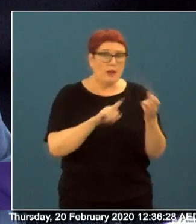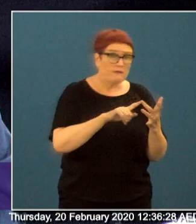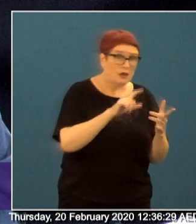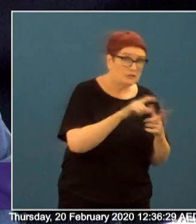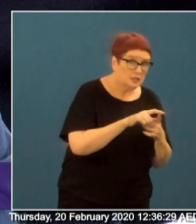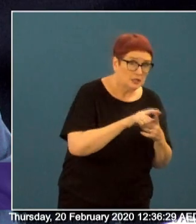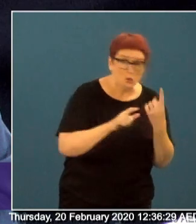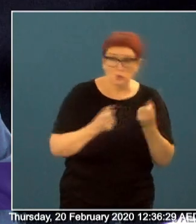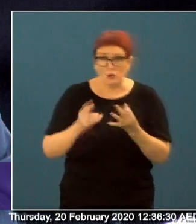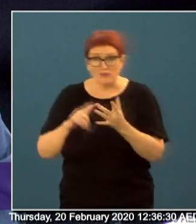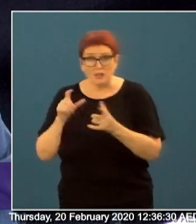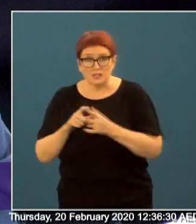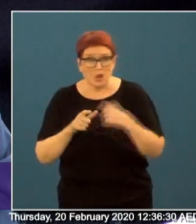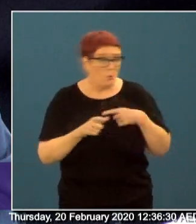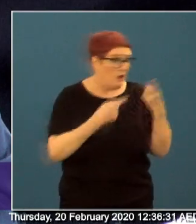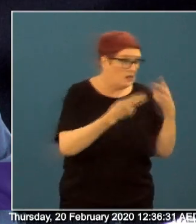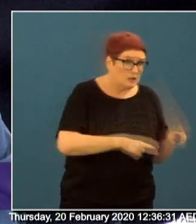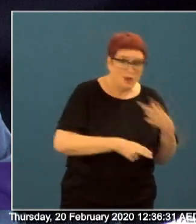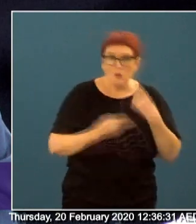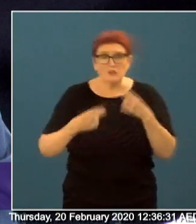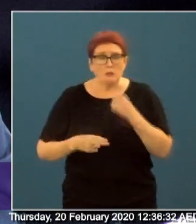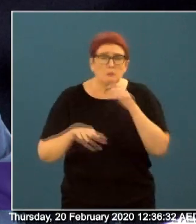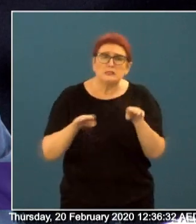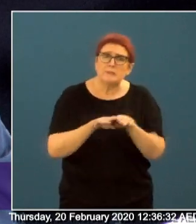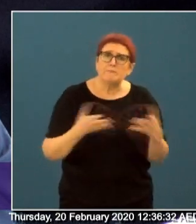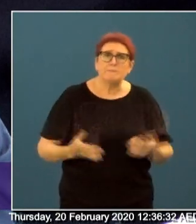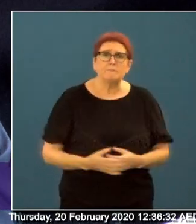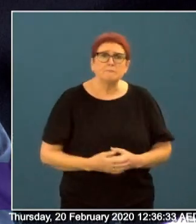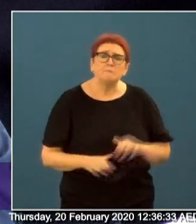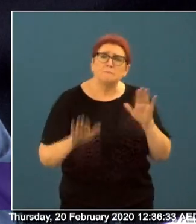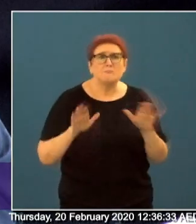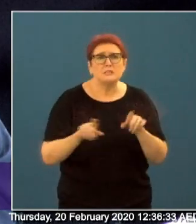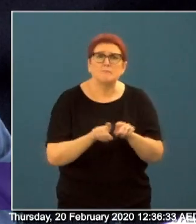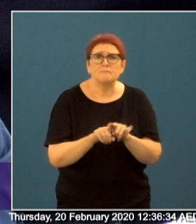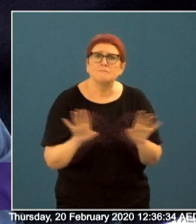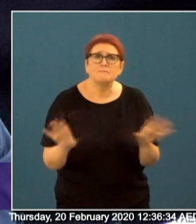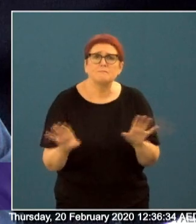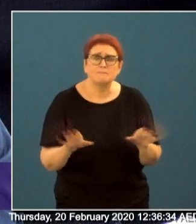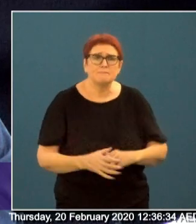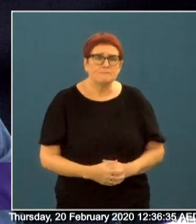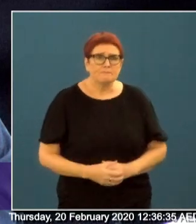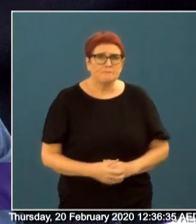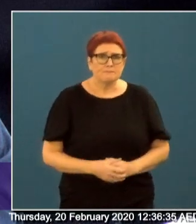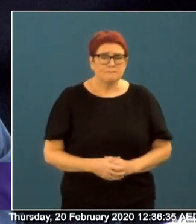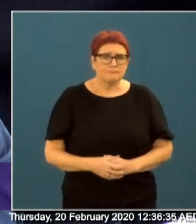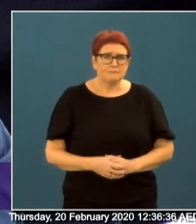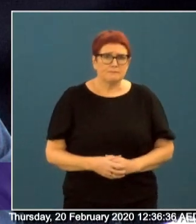and the general population. So that tells us, largely, that people are dying from similar things to most Australians, with some exceptions.